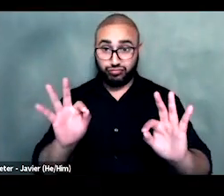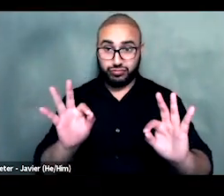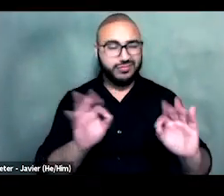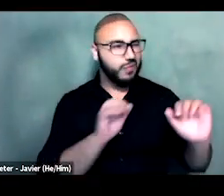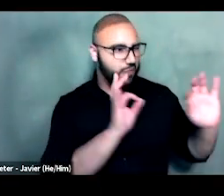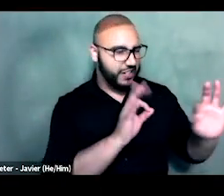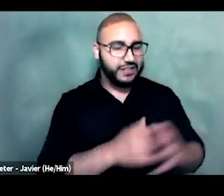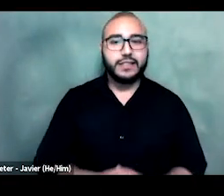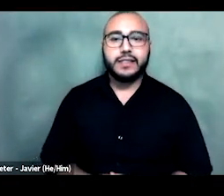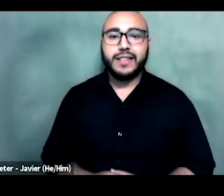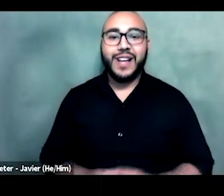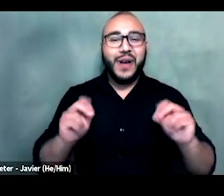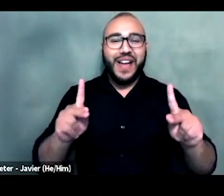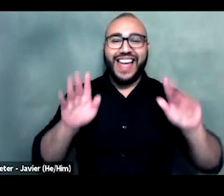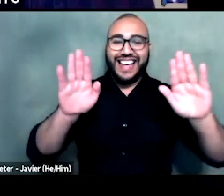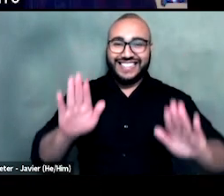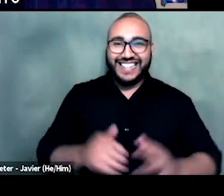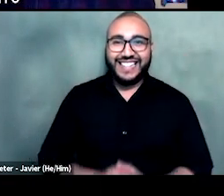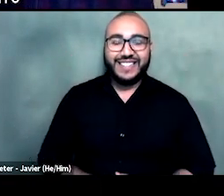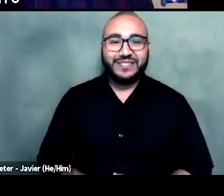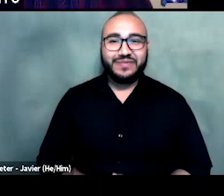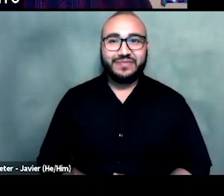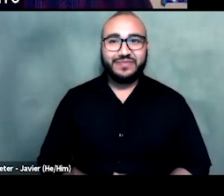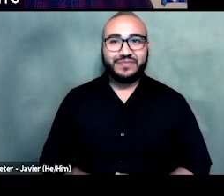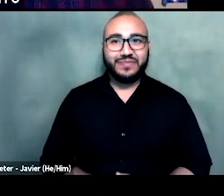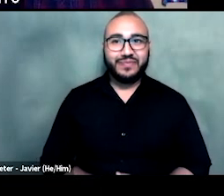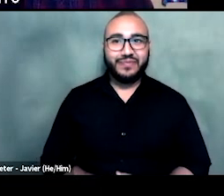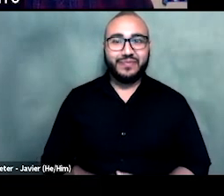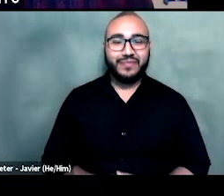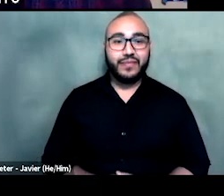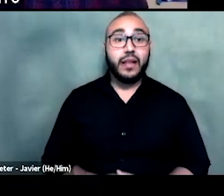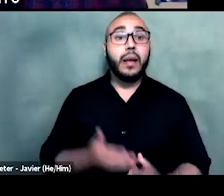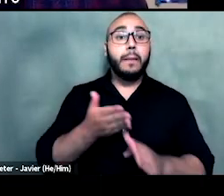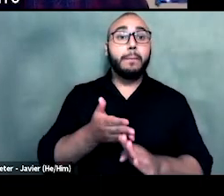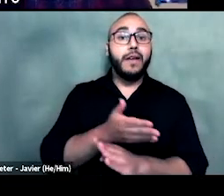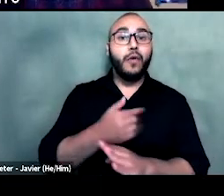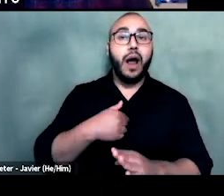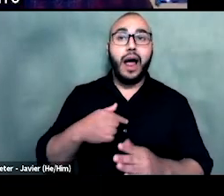Bernard Navarro: Okay. All right. Excellent. All right. So before I get started on this